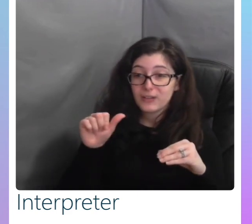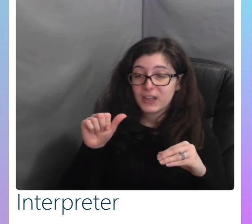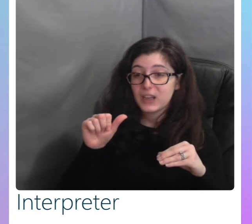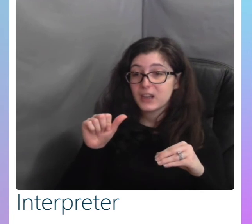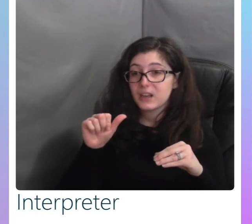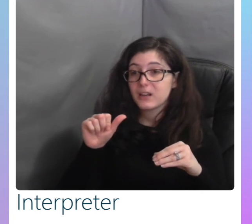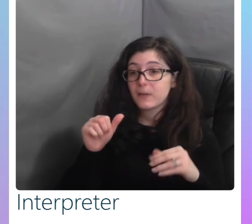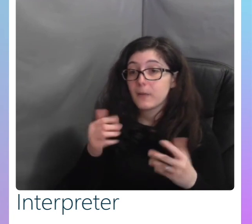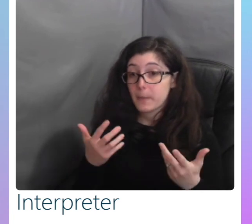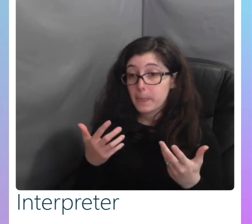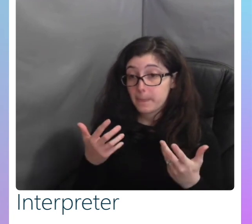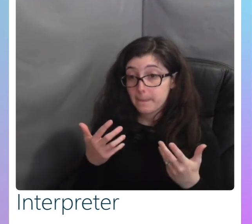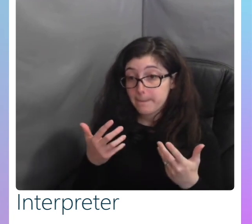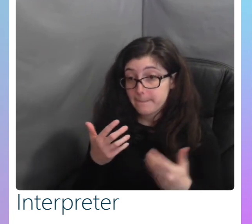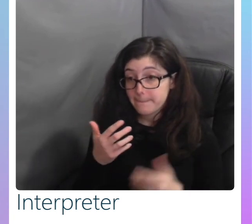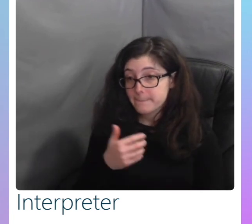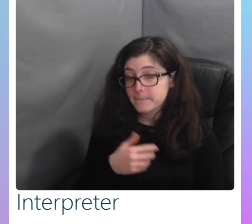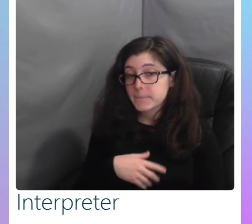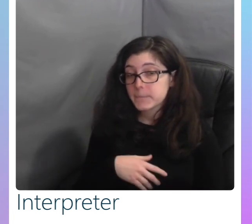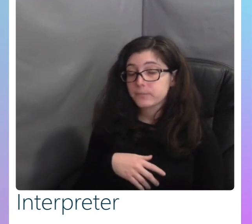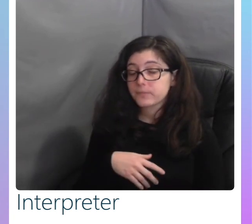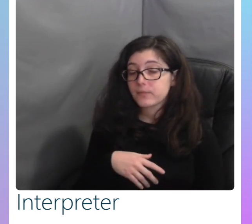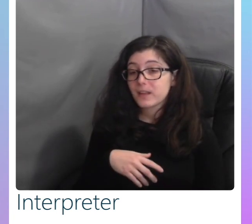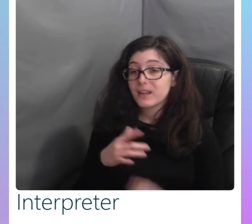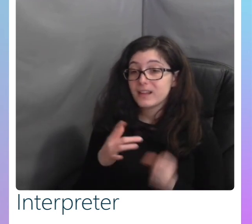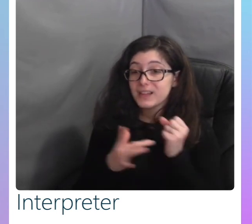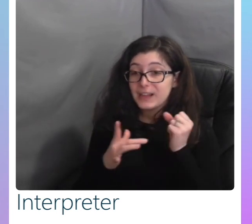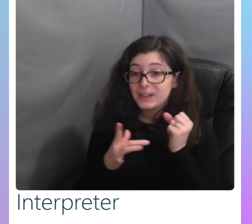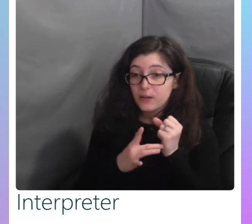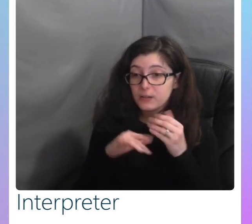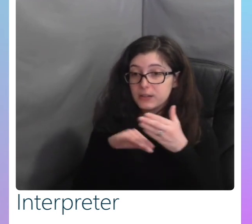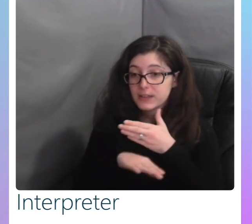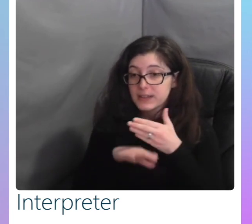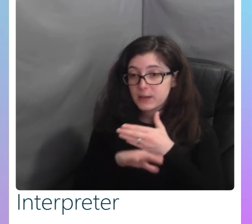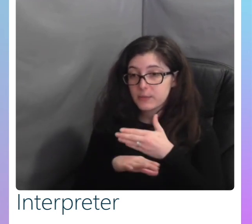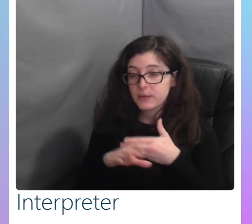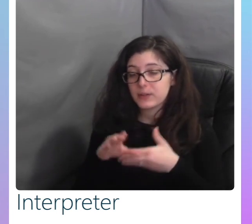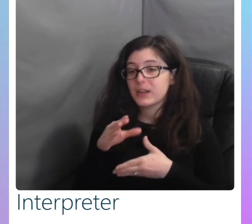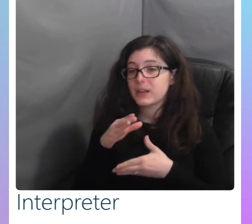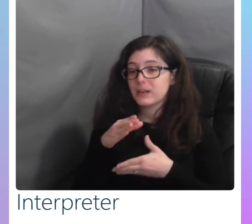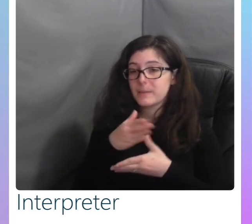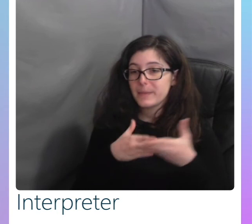we're seeing the technology accessibility piece as just a checklist,